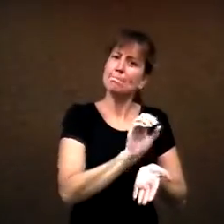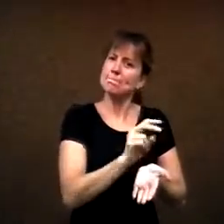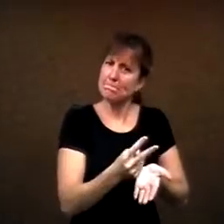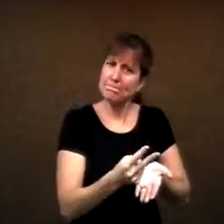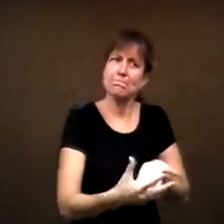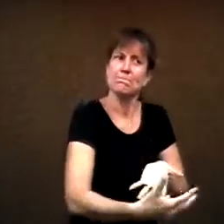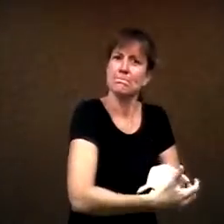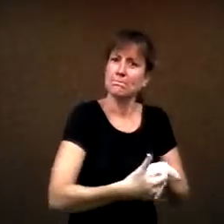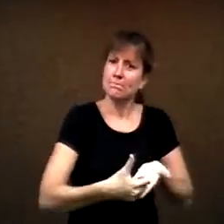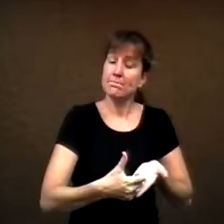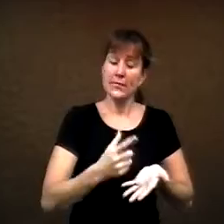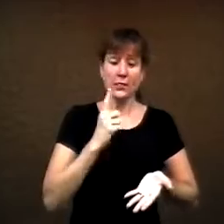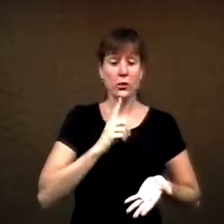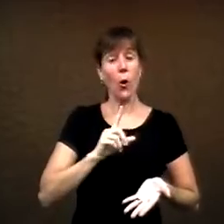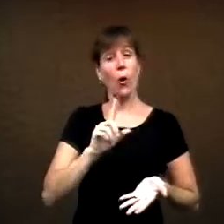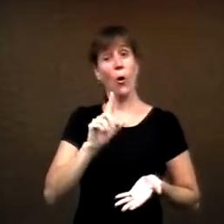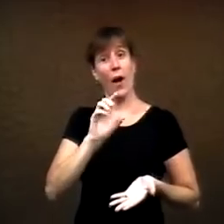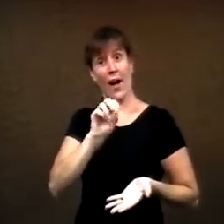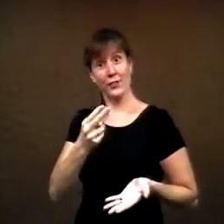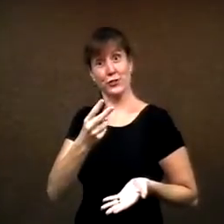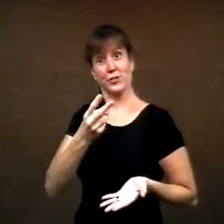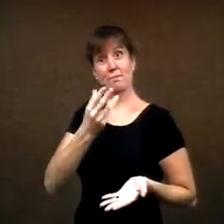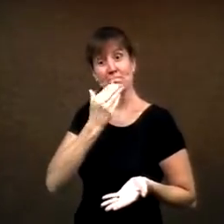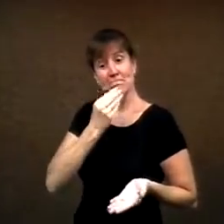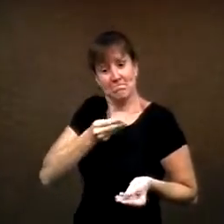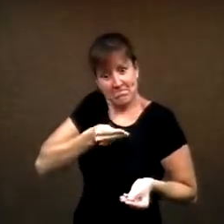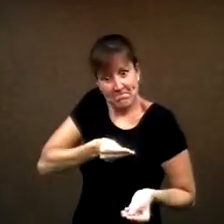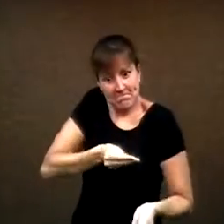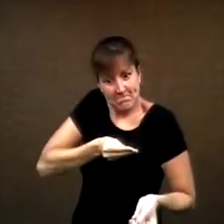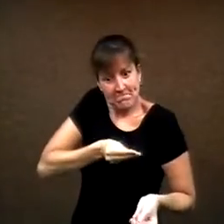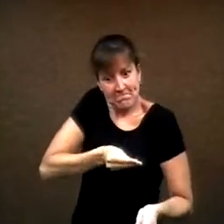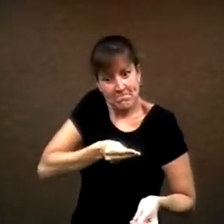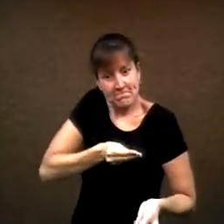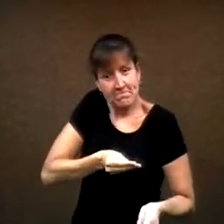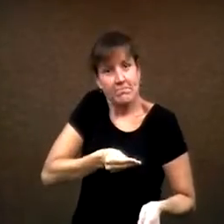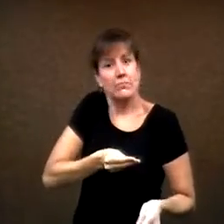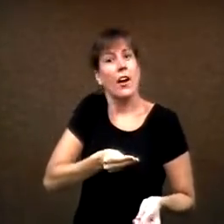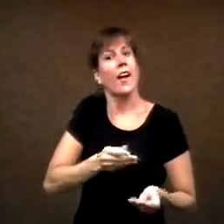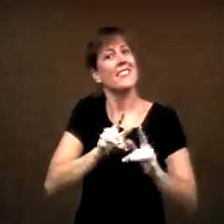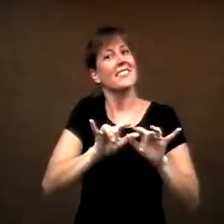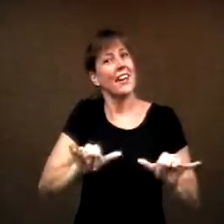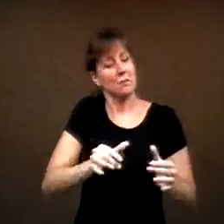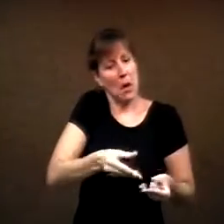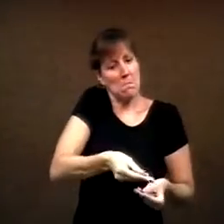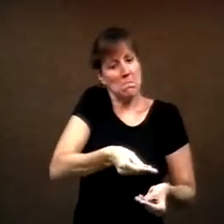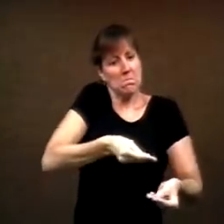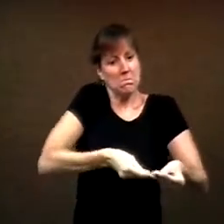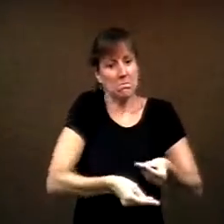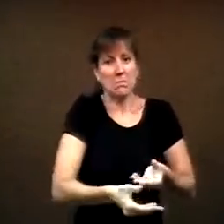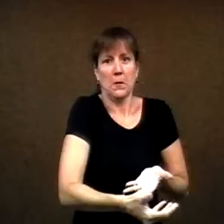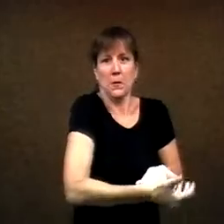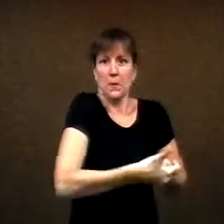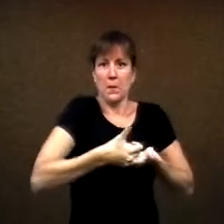cardiovascular system also specializes in delivering wastes, away. So if we start at a site of exchange,